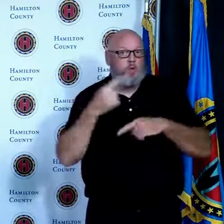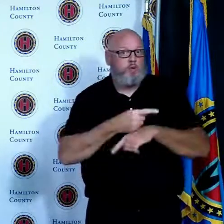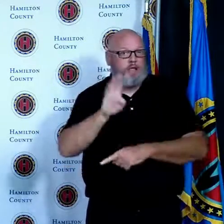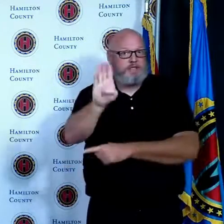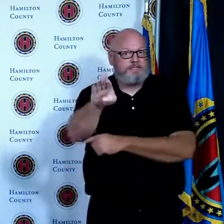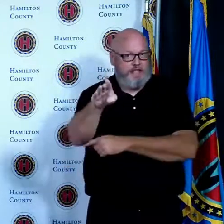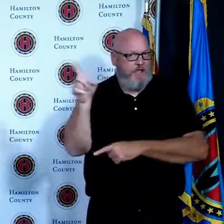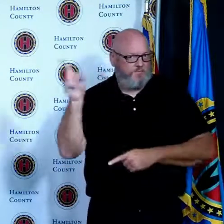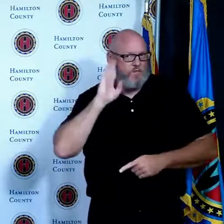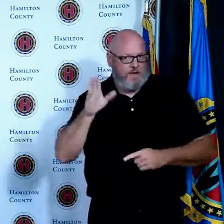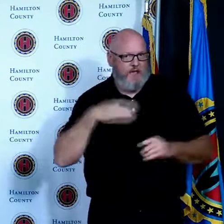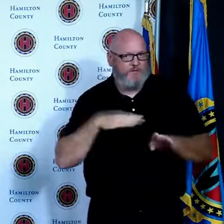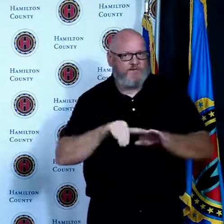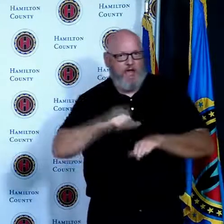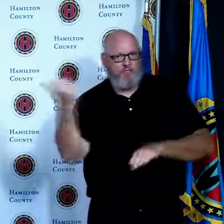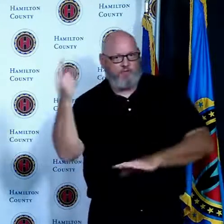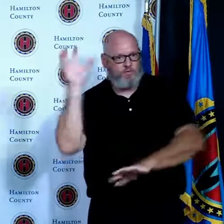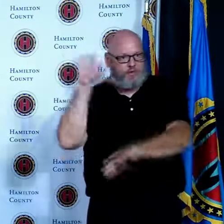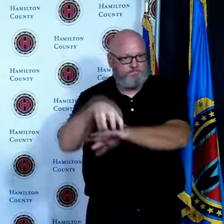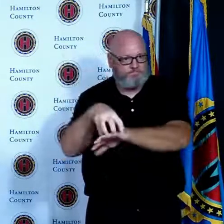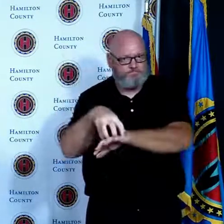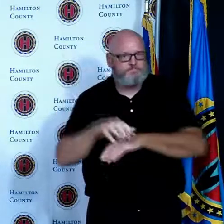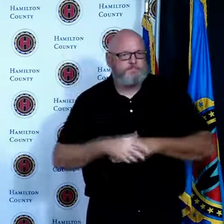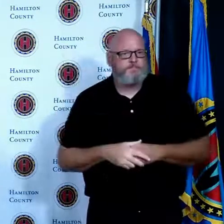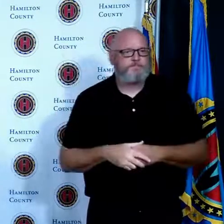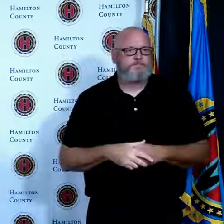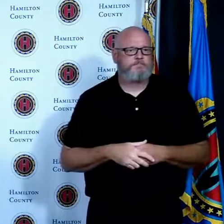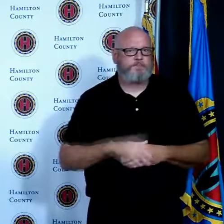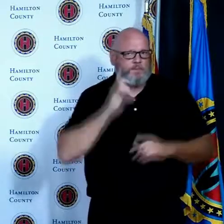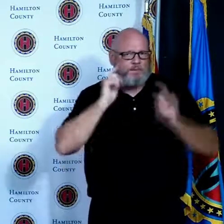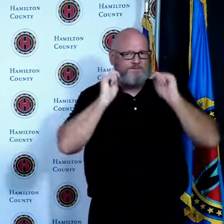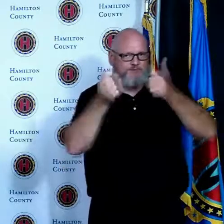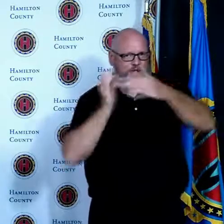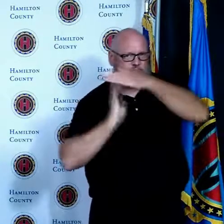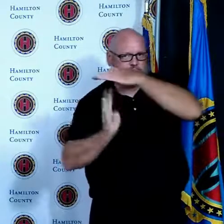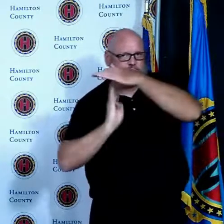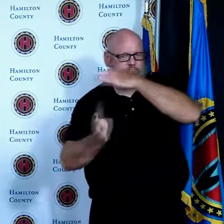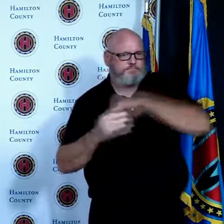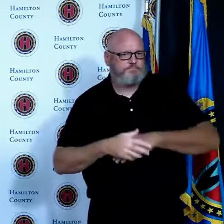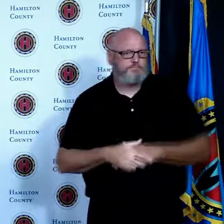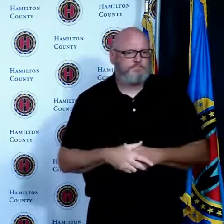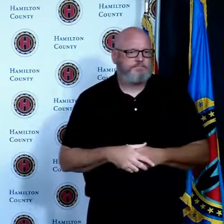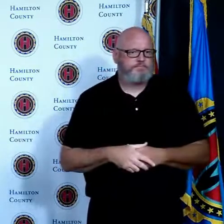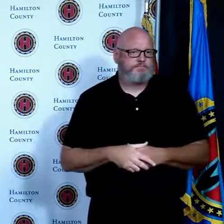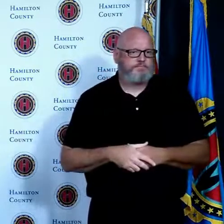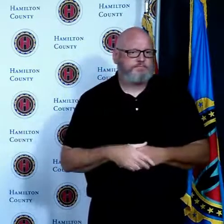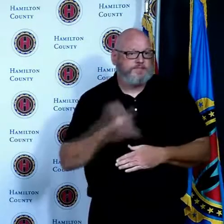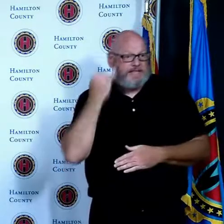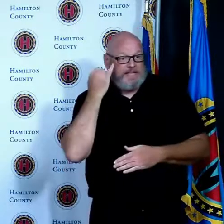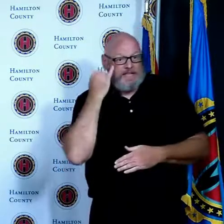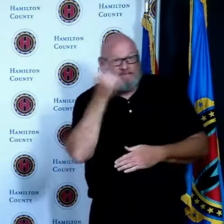many people had their test results so if you're if you're contemplating getting a test I would encourage you to go today to get tested